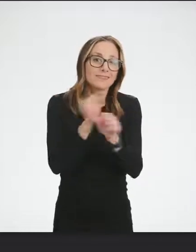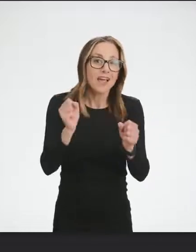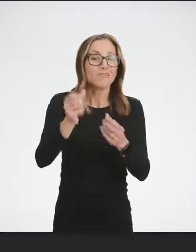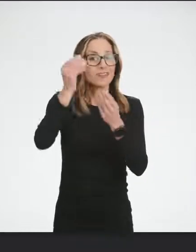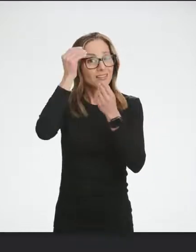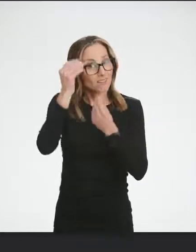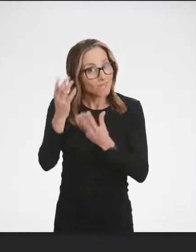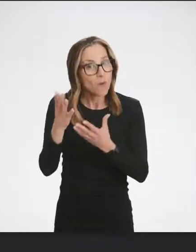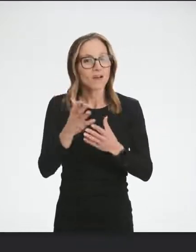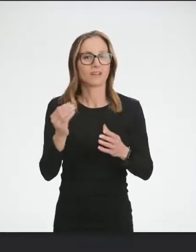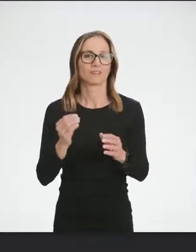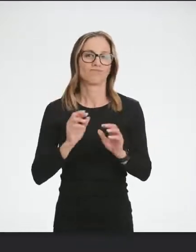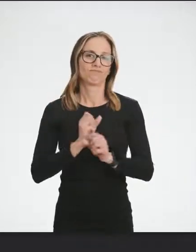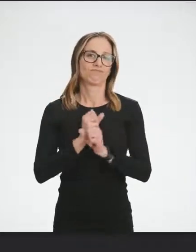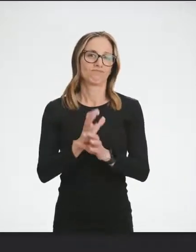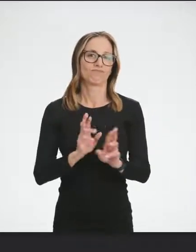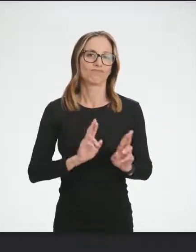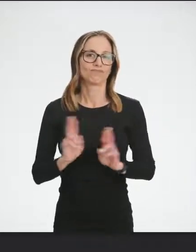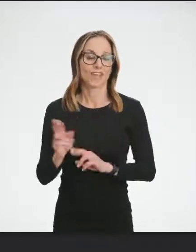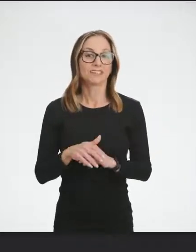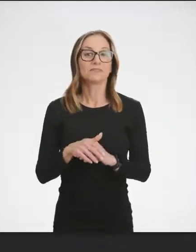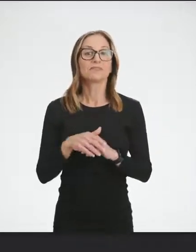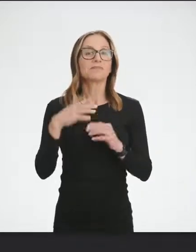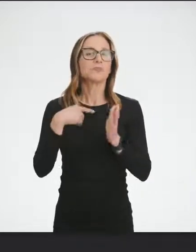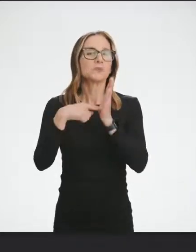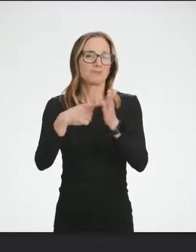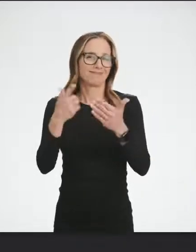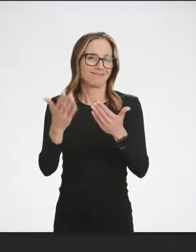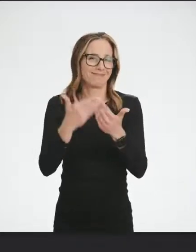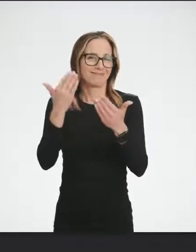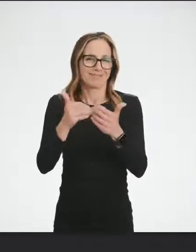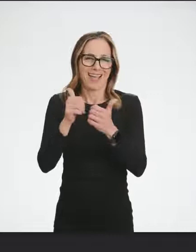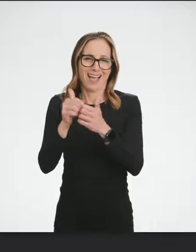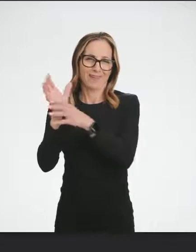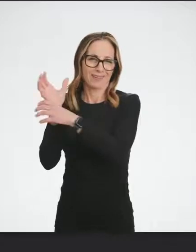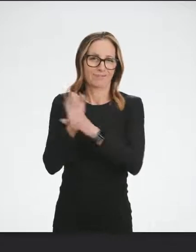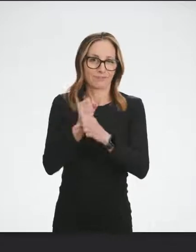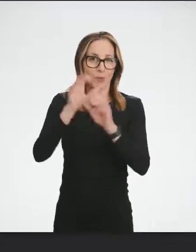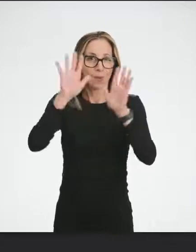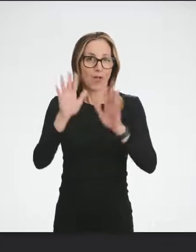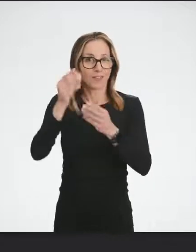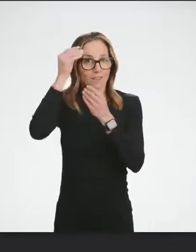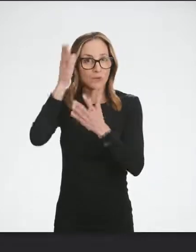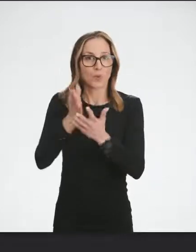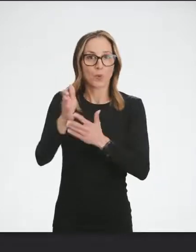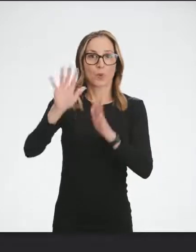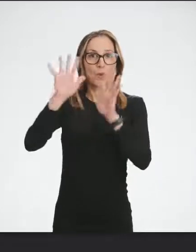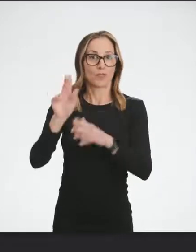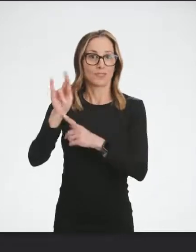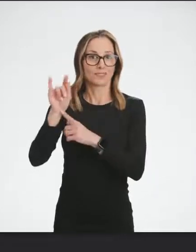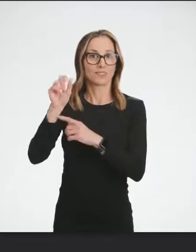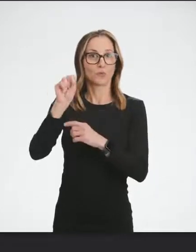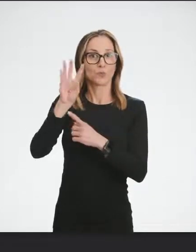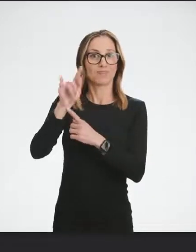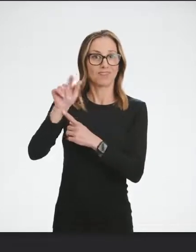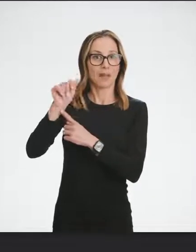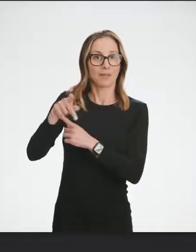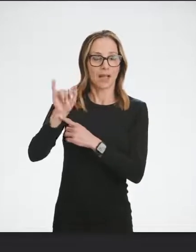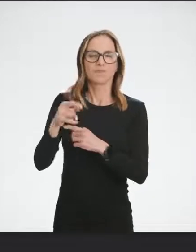Let me show you how easy it is to get weather information through WeatherKit's great Swift API in a quick demo. Let's revisit our Food Truck app.